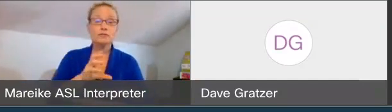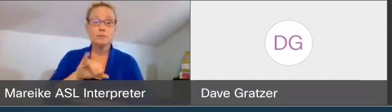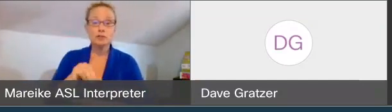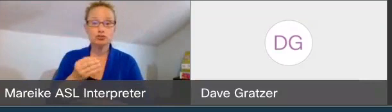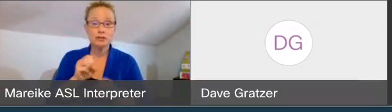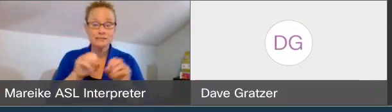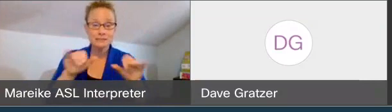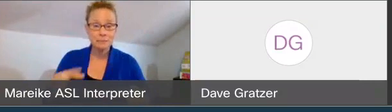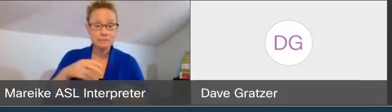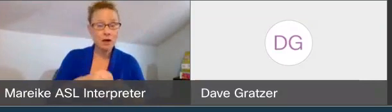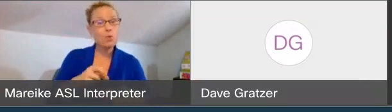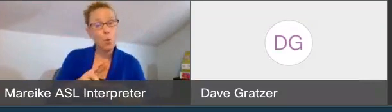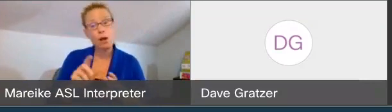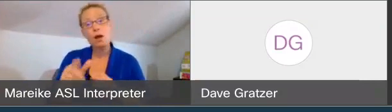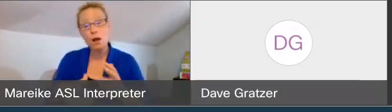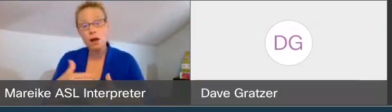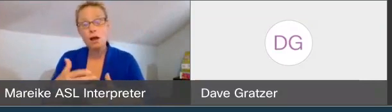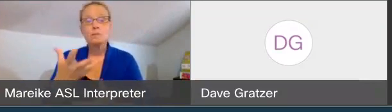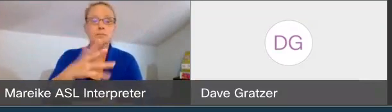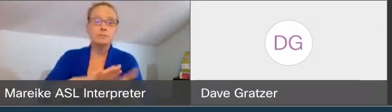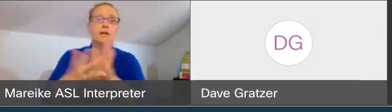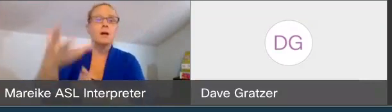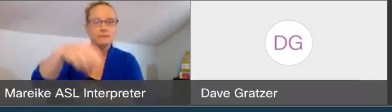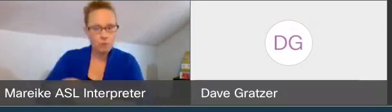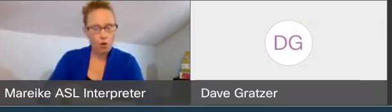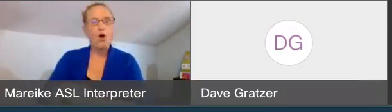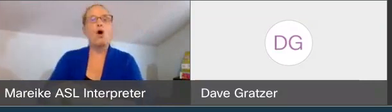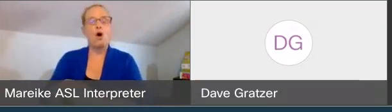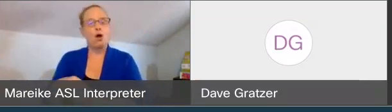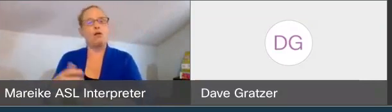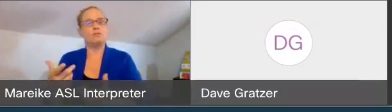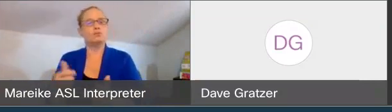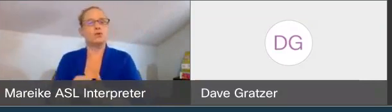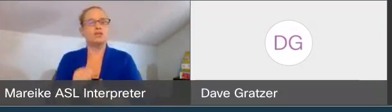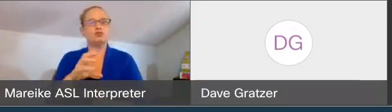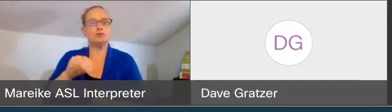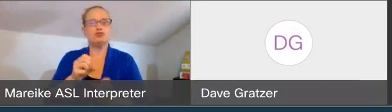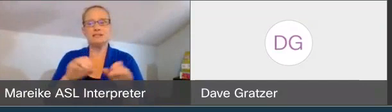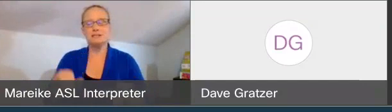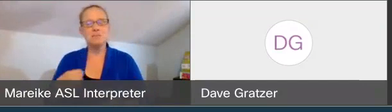involved, while they're on the ACT team. So I think that there's a fair amount of that